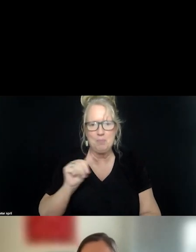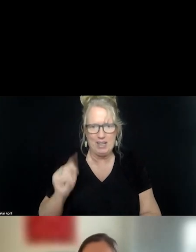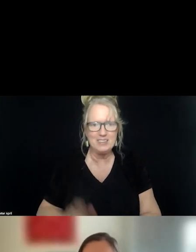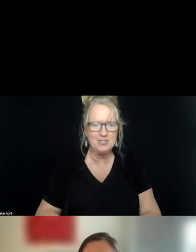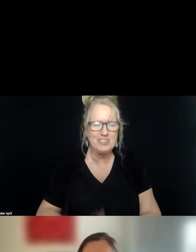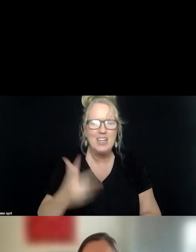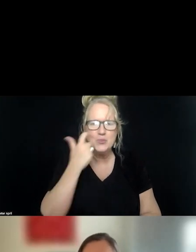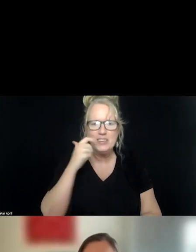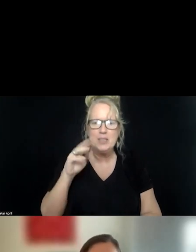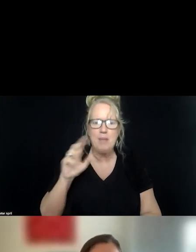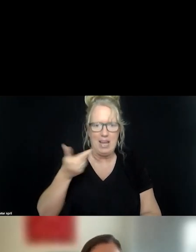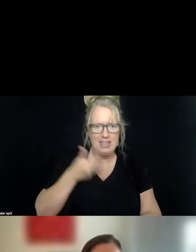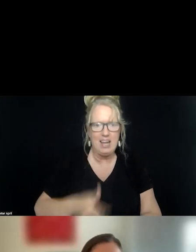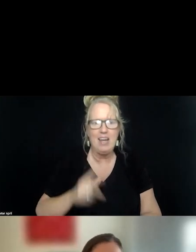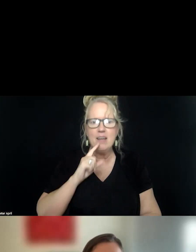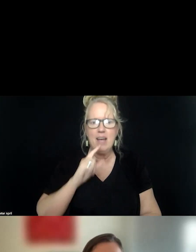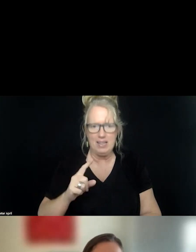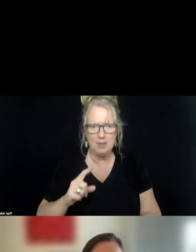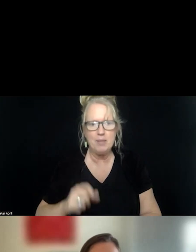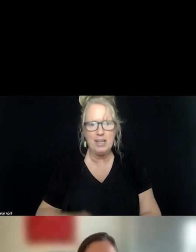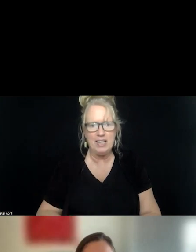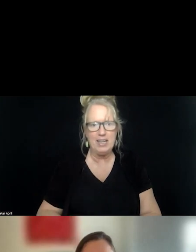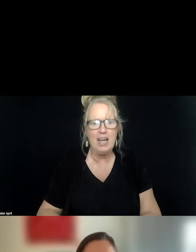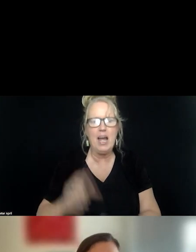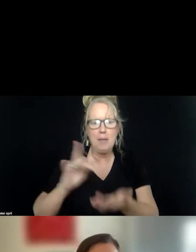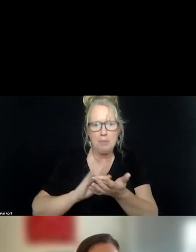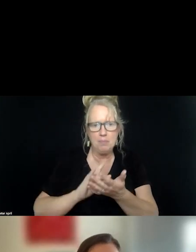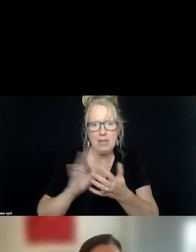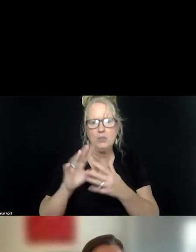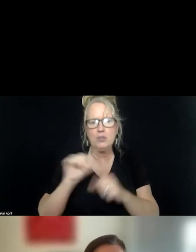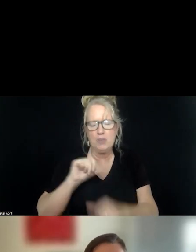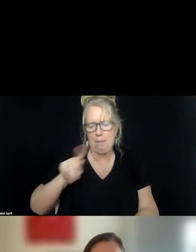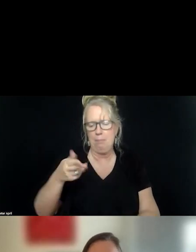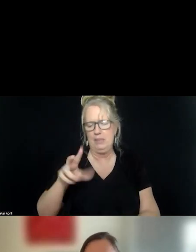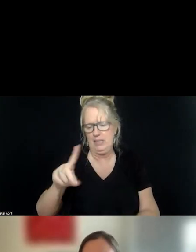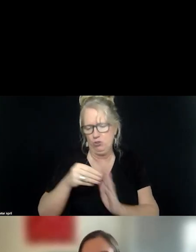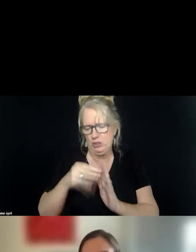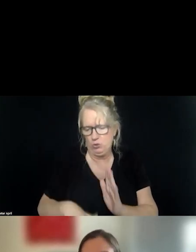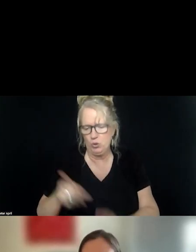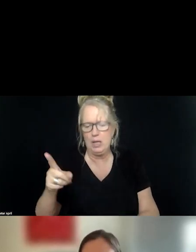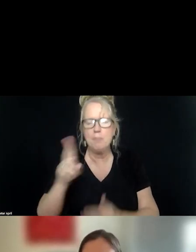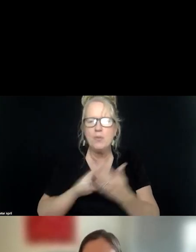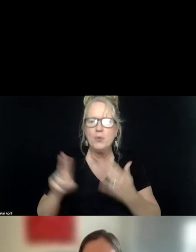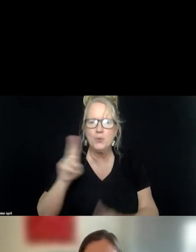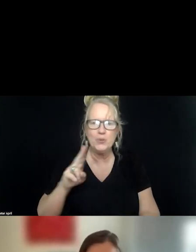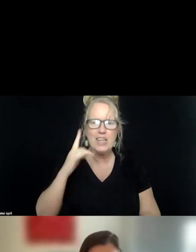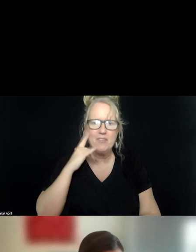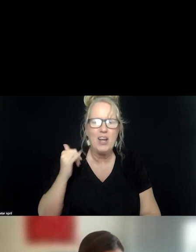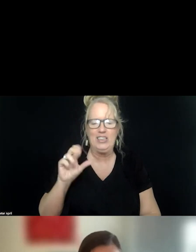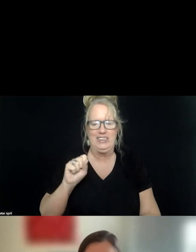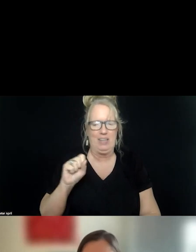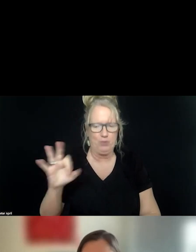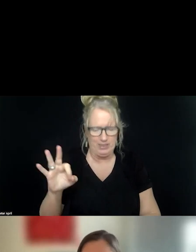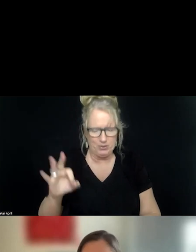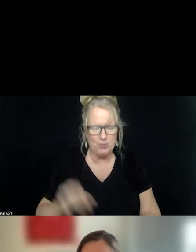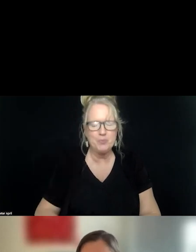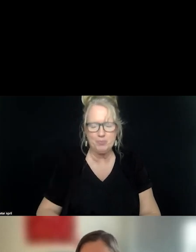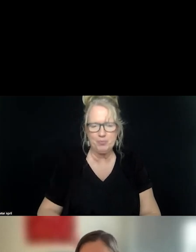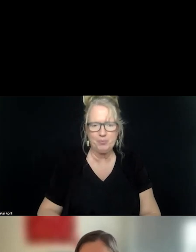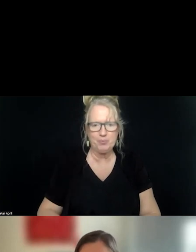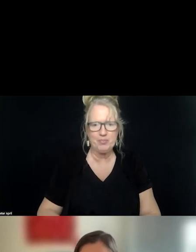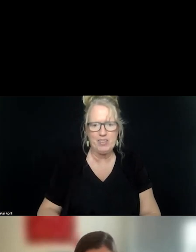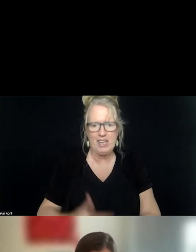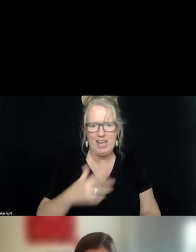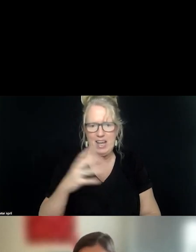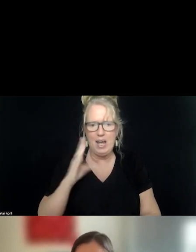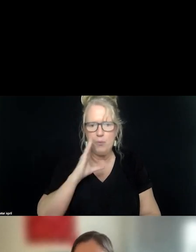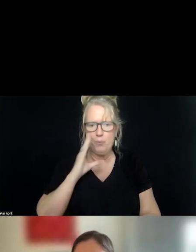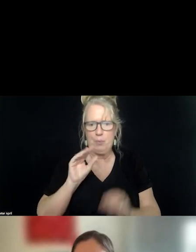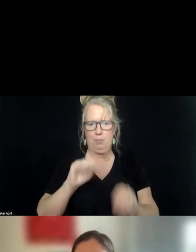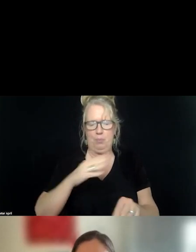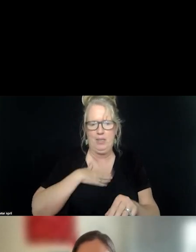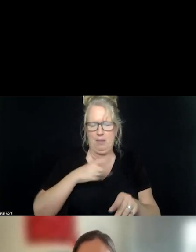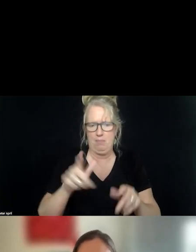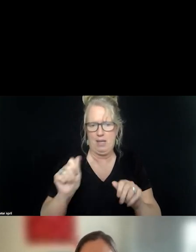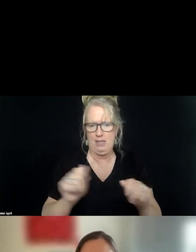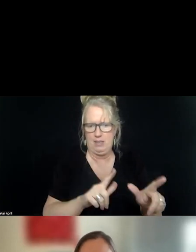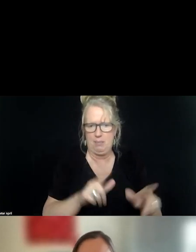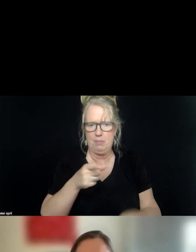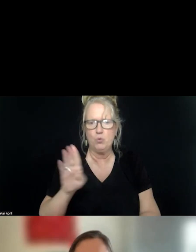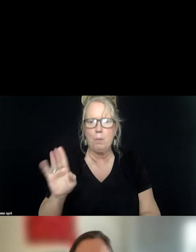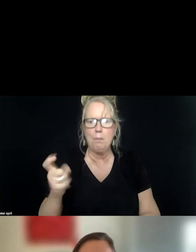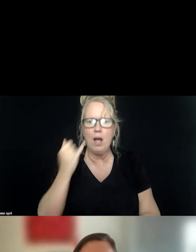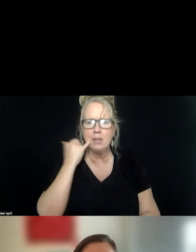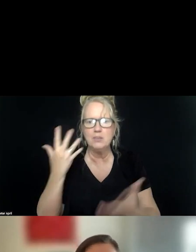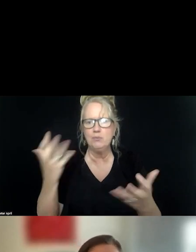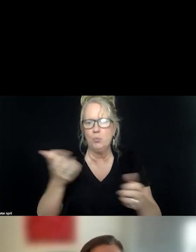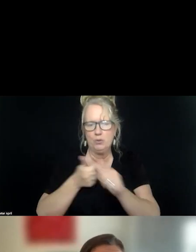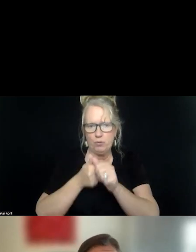I AM A MEDICAL PHD STUDENT AT THE UNIVERSITY OF SAN FRANCISCO.